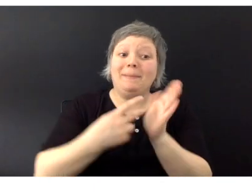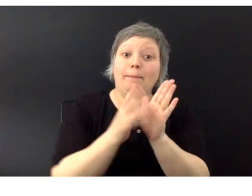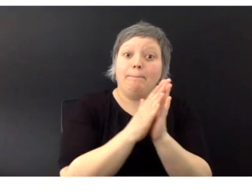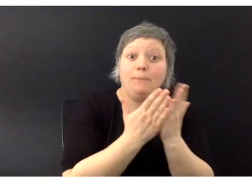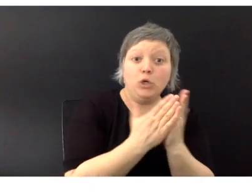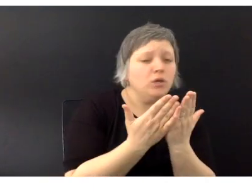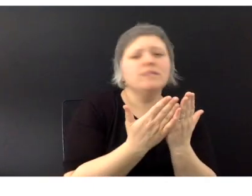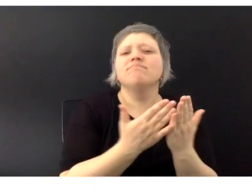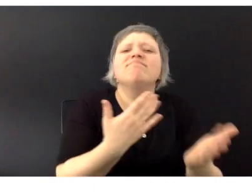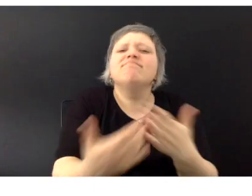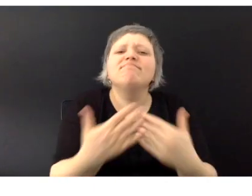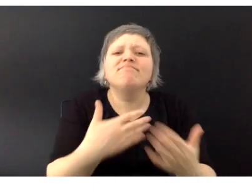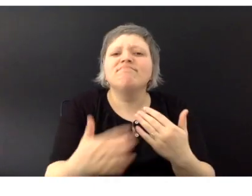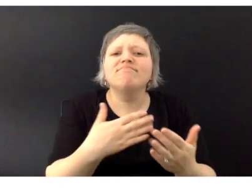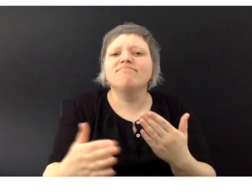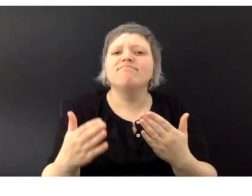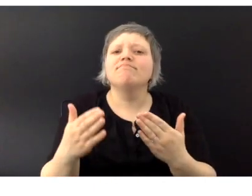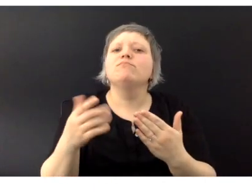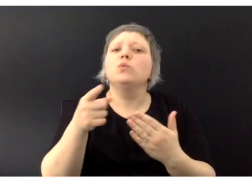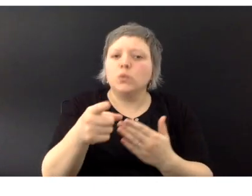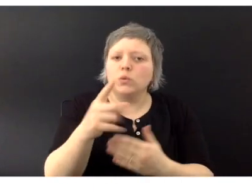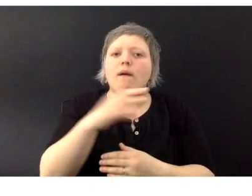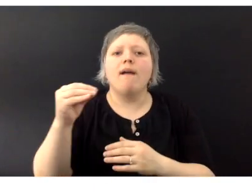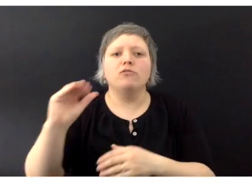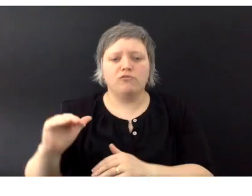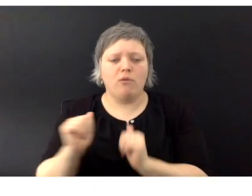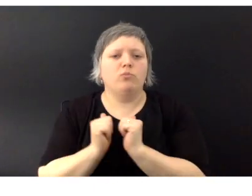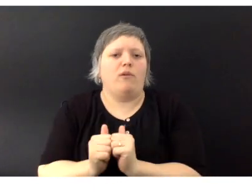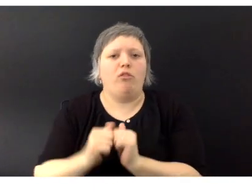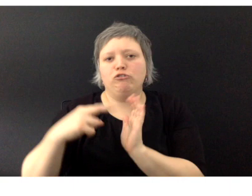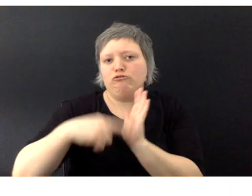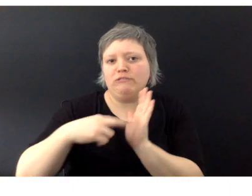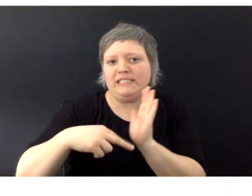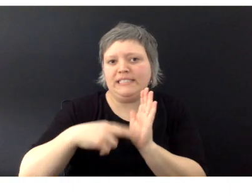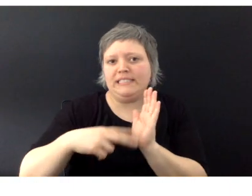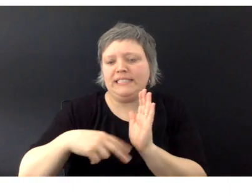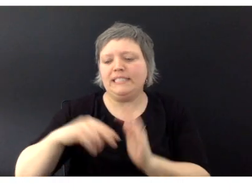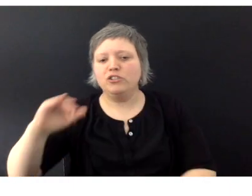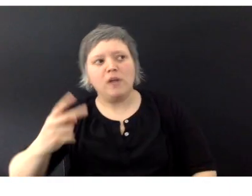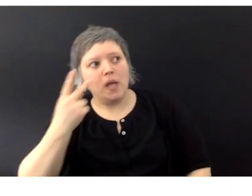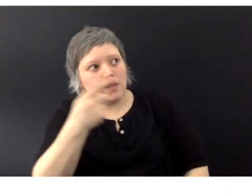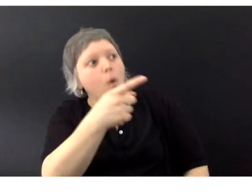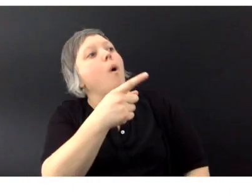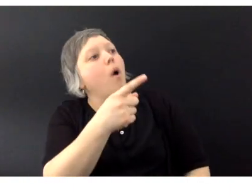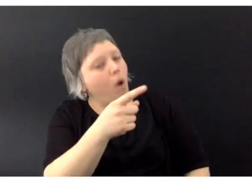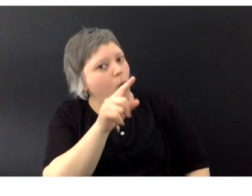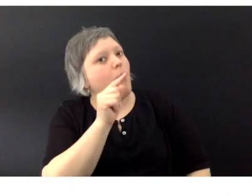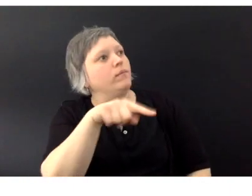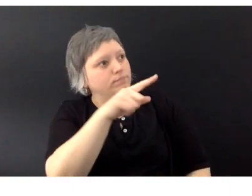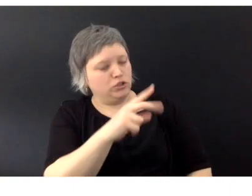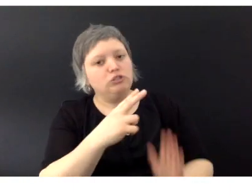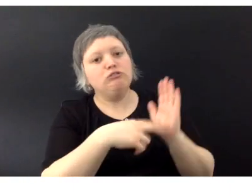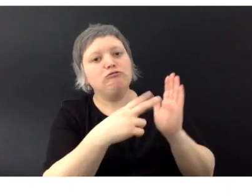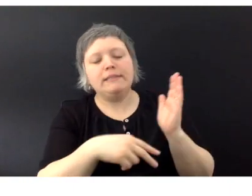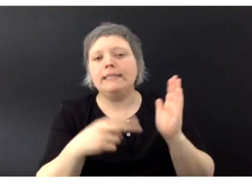And it doesn't have to be just books. It really could be anything. Just so that you're reading with your child. Your child sees you reading every day.